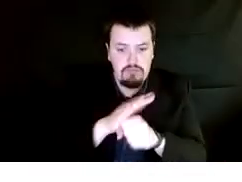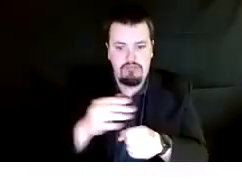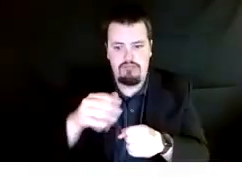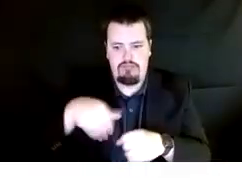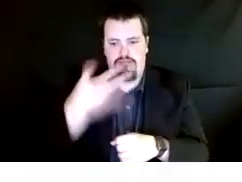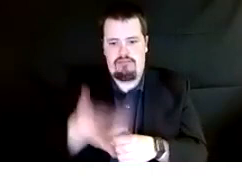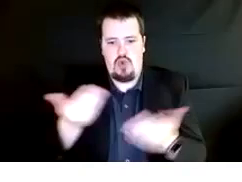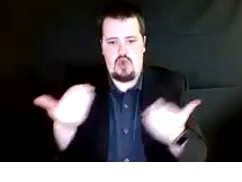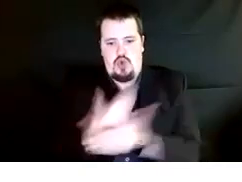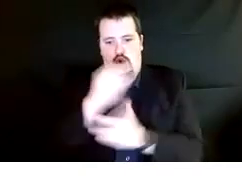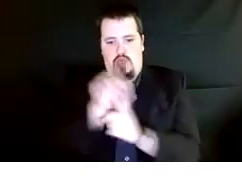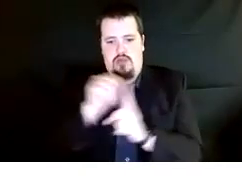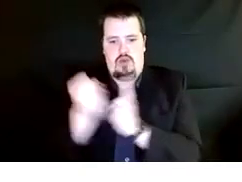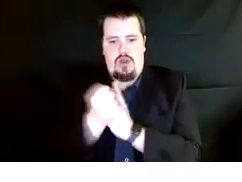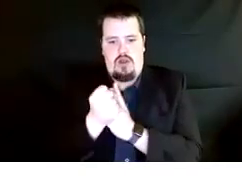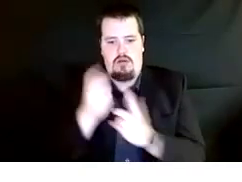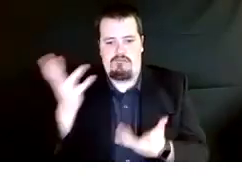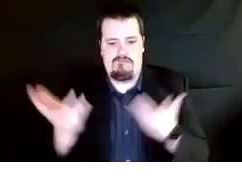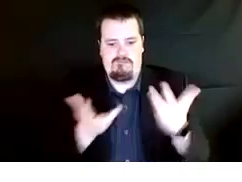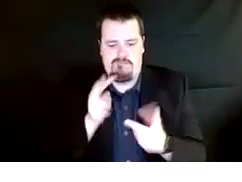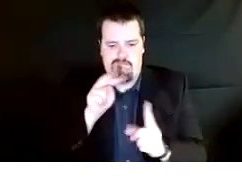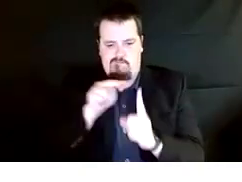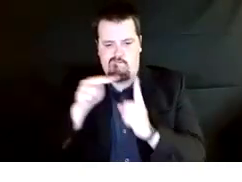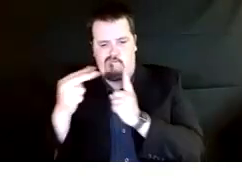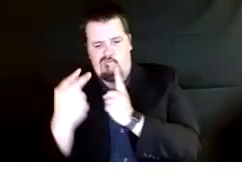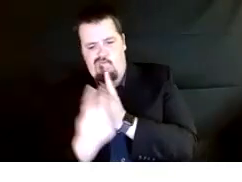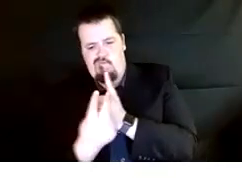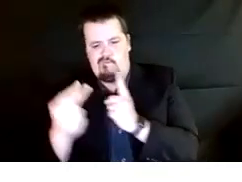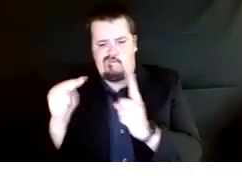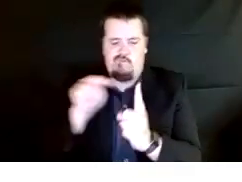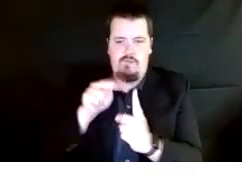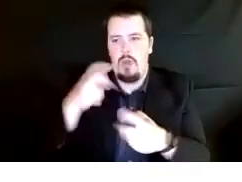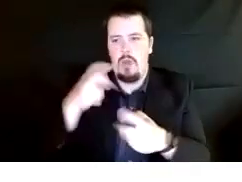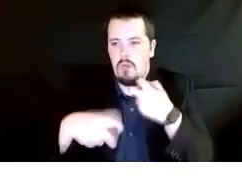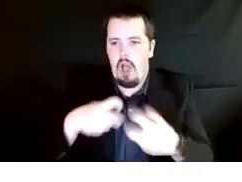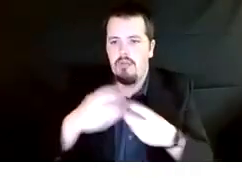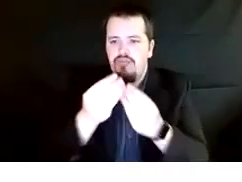um and we had to take a look at some basic problem solving to think about what we needed to do and